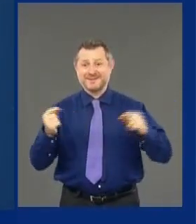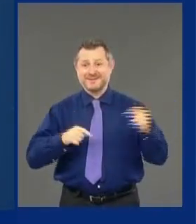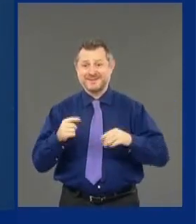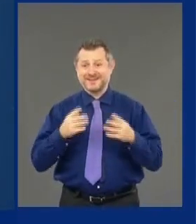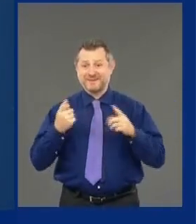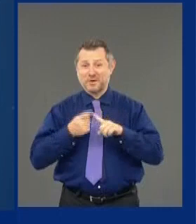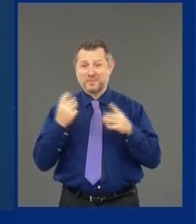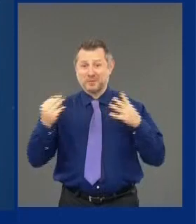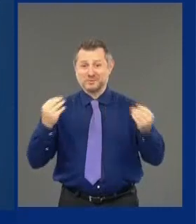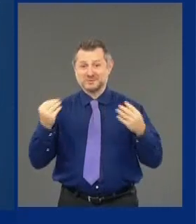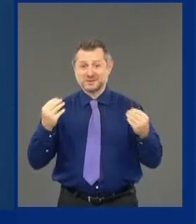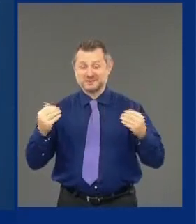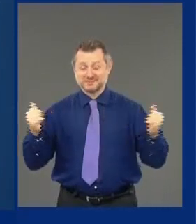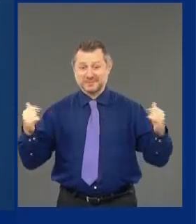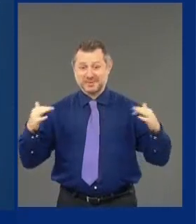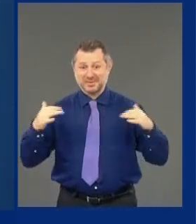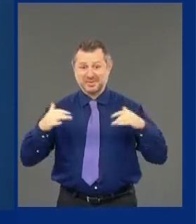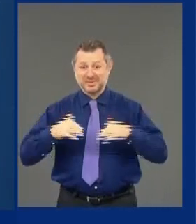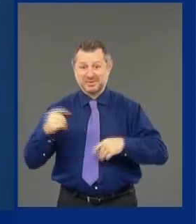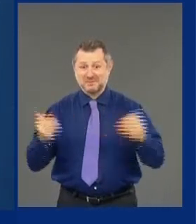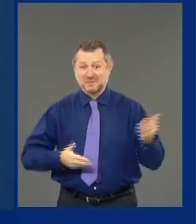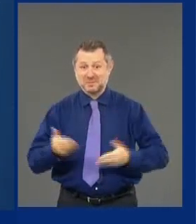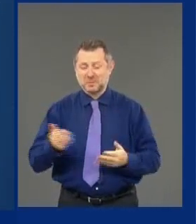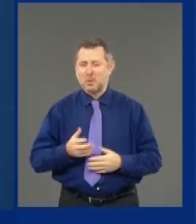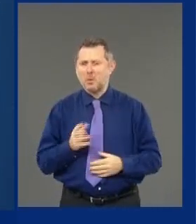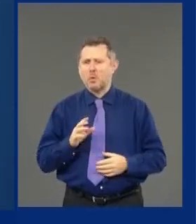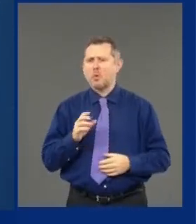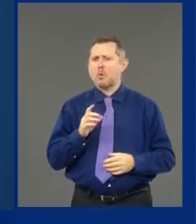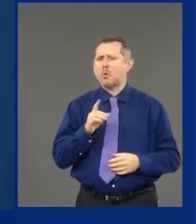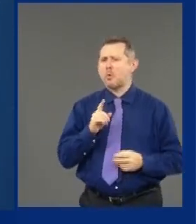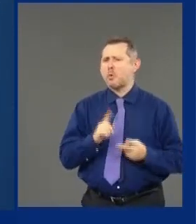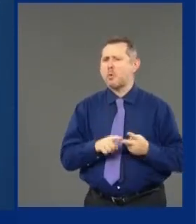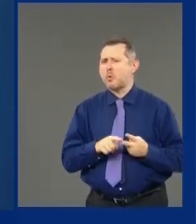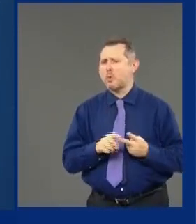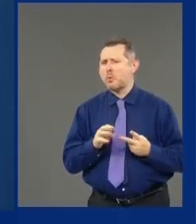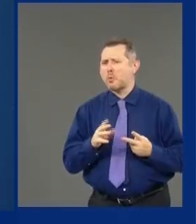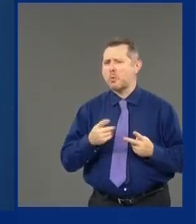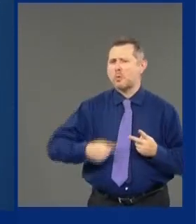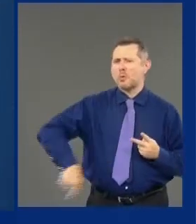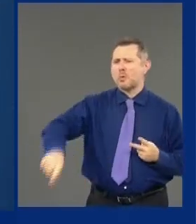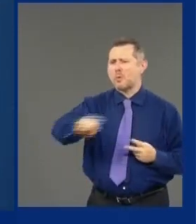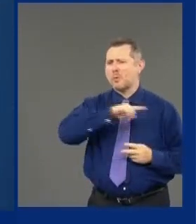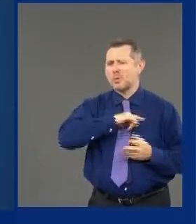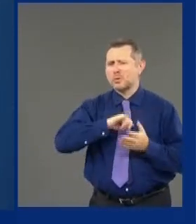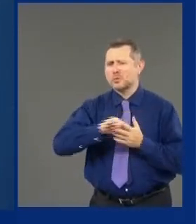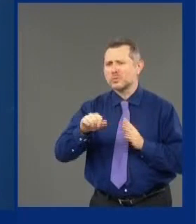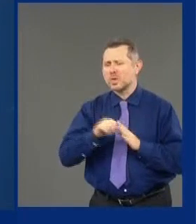PEOPLE COMING FROM FLORIDA, ARIZONA, OUR INFECTION RATE IS LOW. WE KNOW IT.